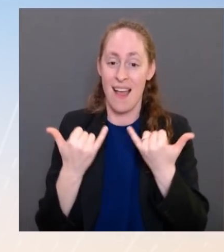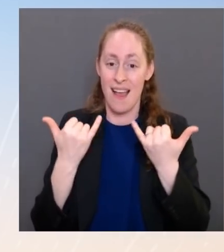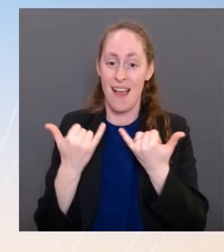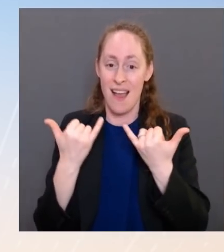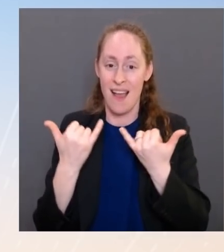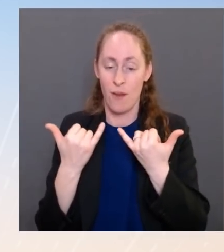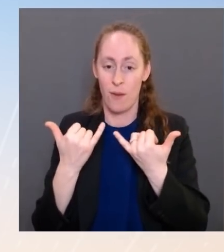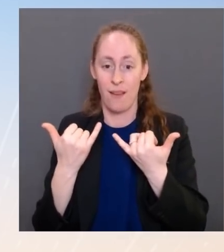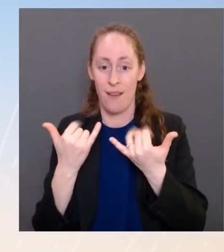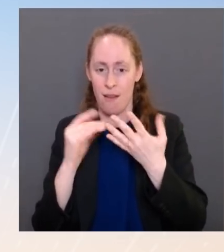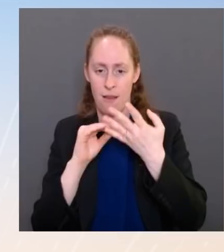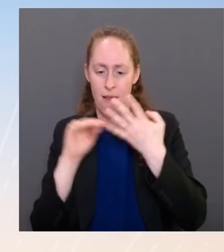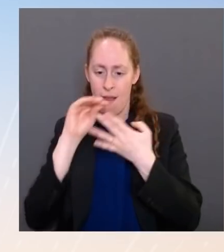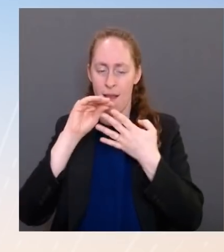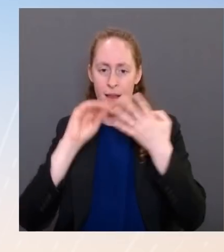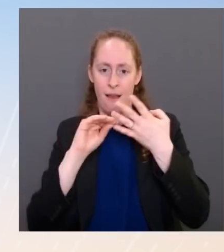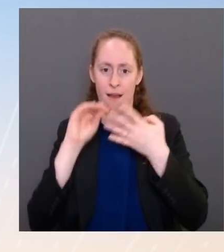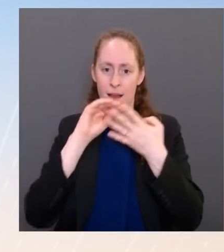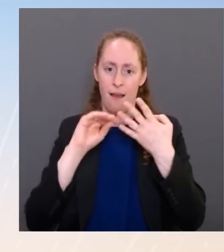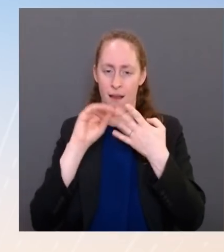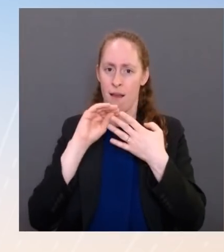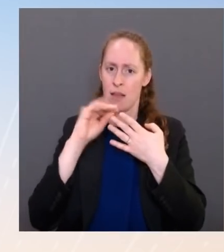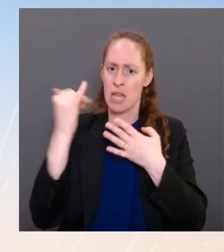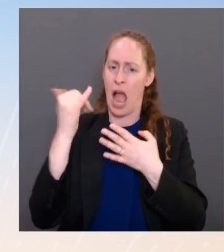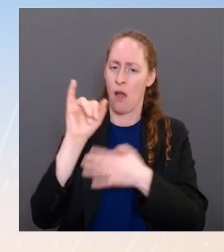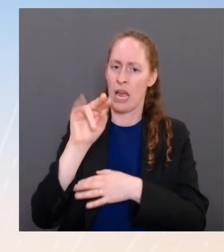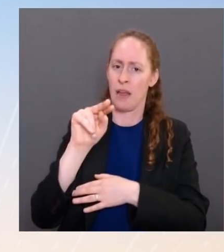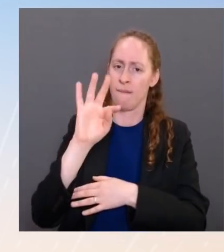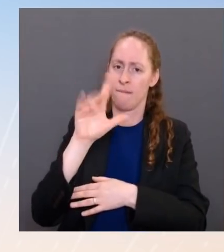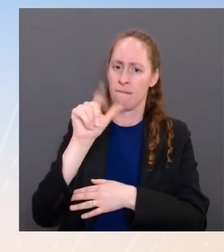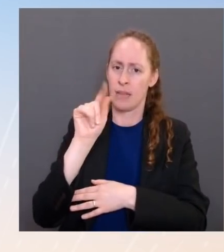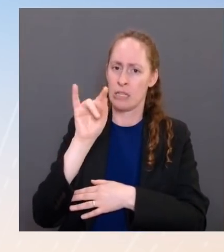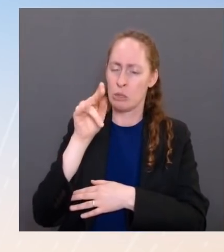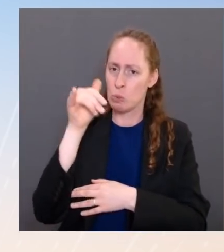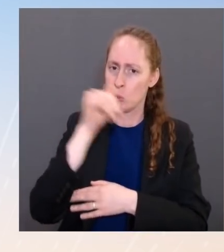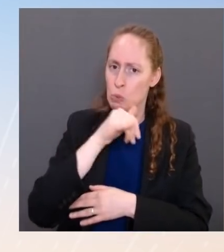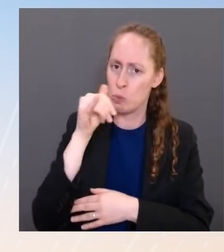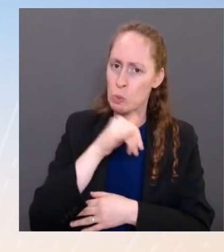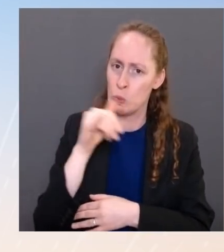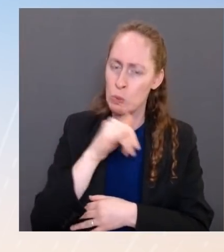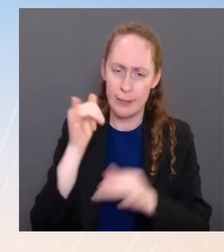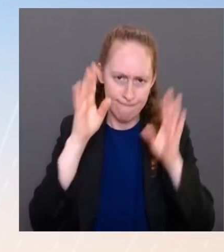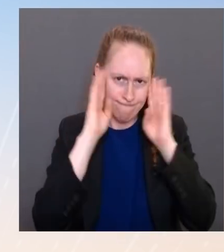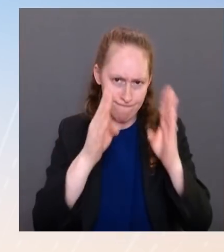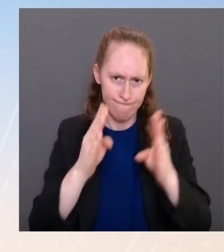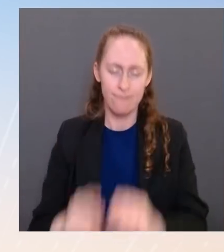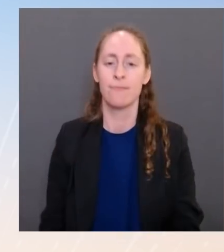The Press: So the President was also asked if he took responsibility for any of his policies related to inflation -- not just gas prices, but inflation.